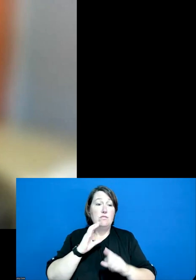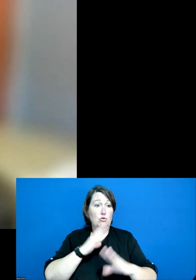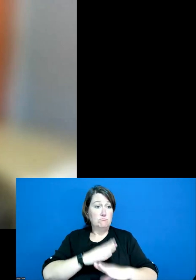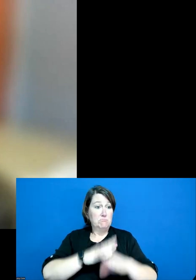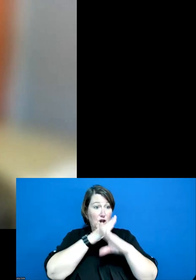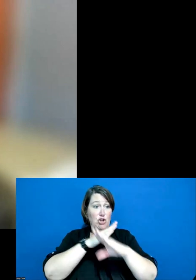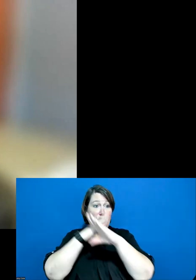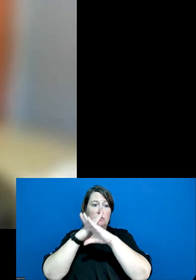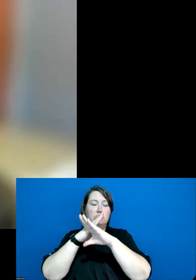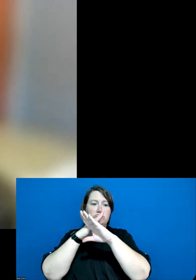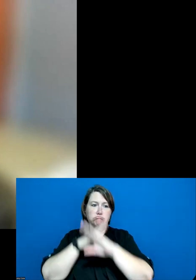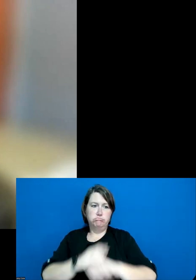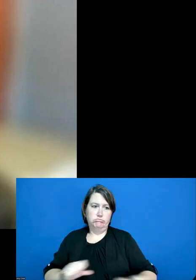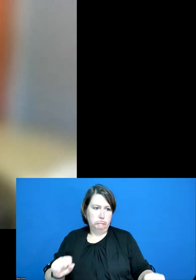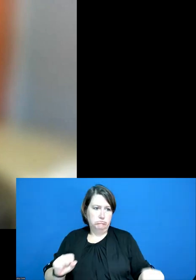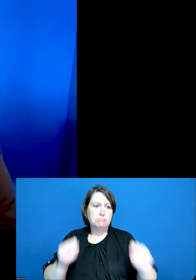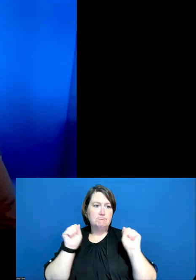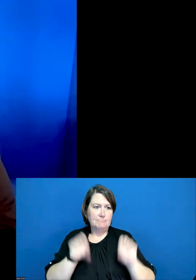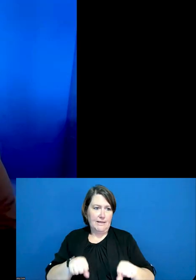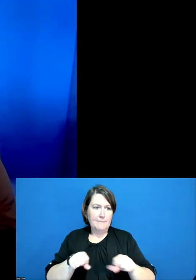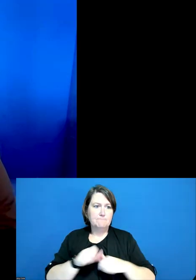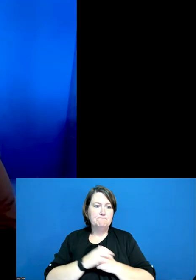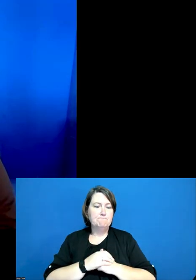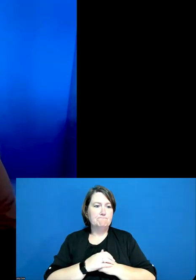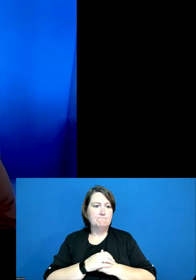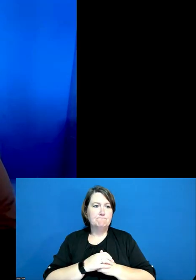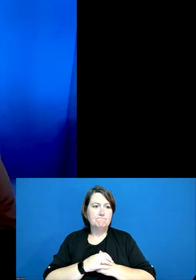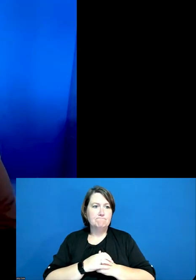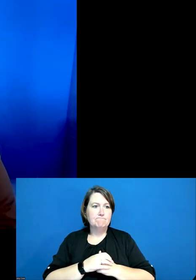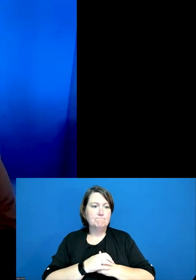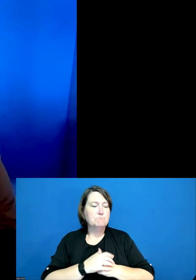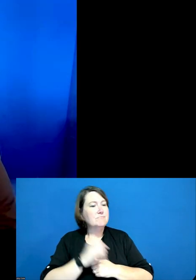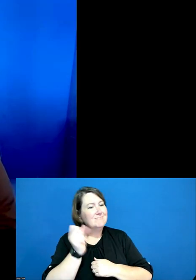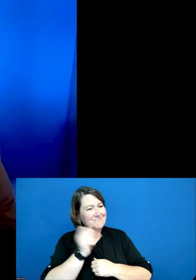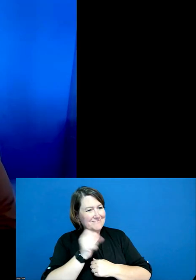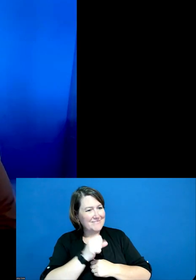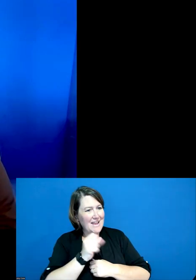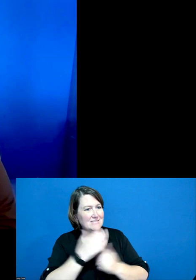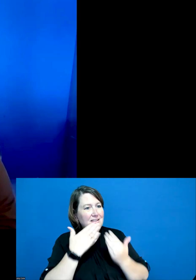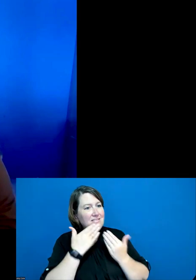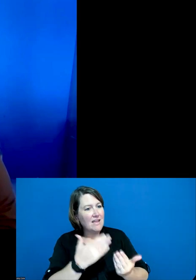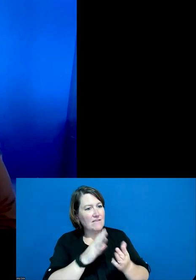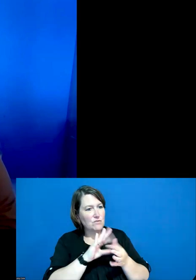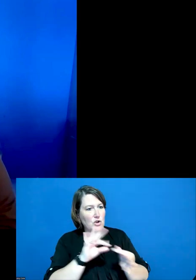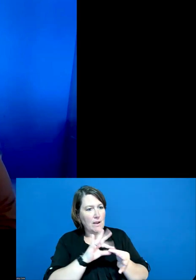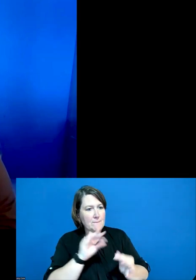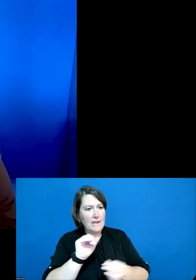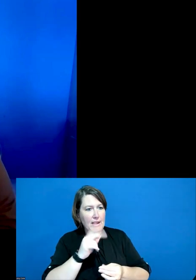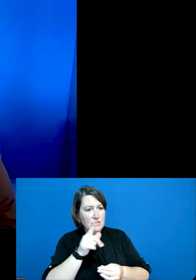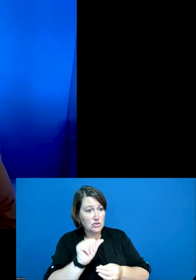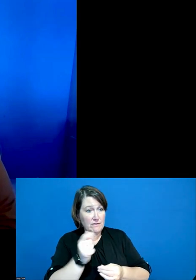Okay. Yes. Thank you for your comments, Angela. We have a few more minutes.